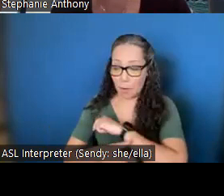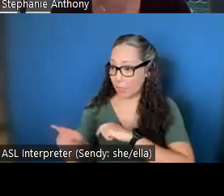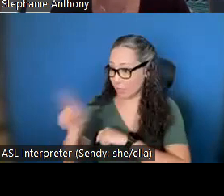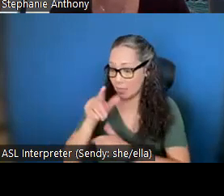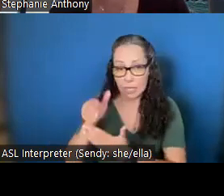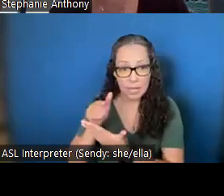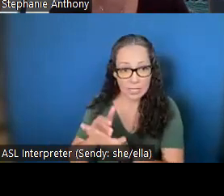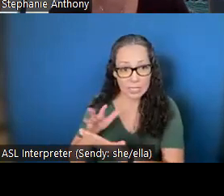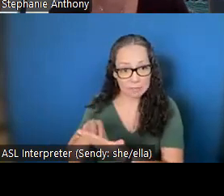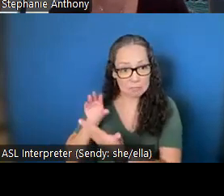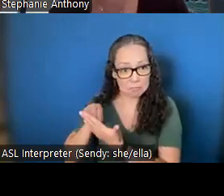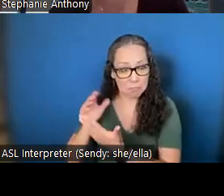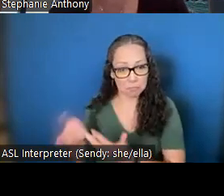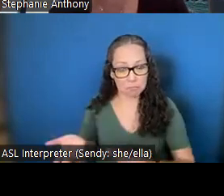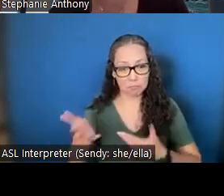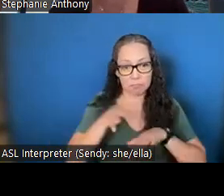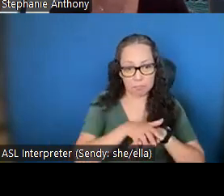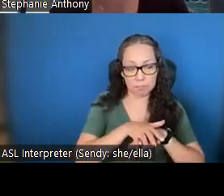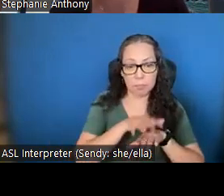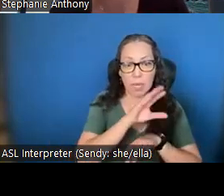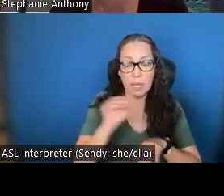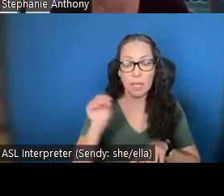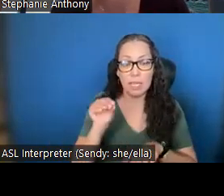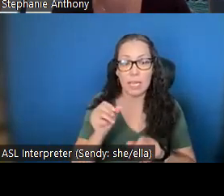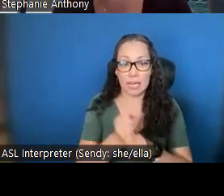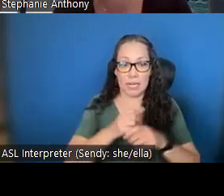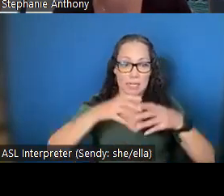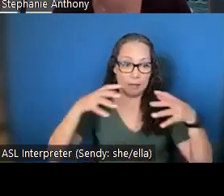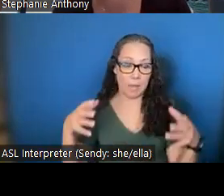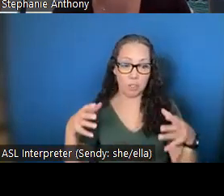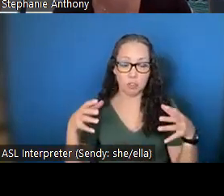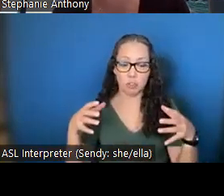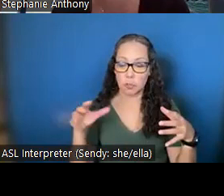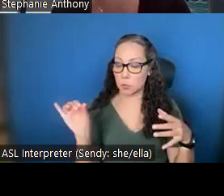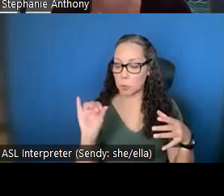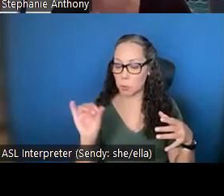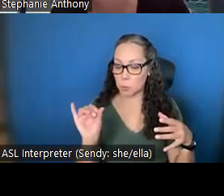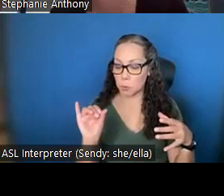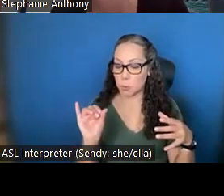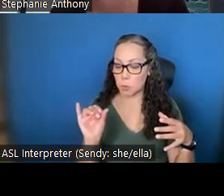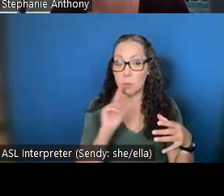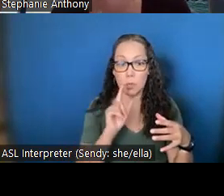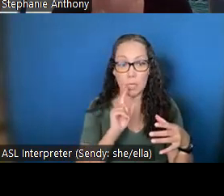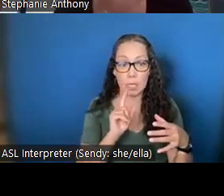and then embedding um you know expansion you know having expansion really driven by flexible